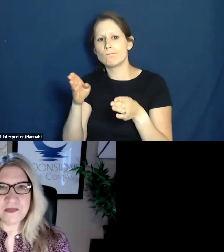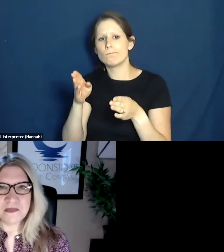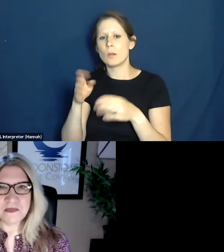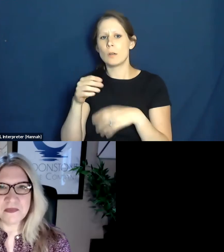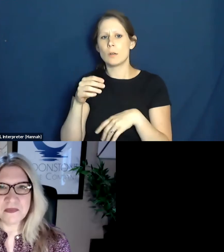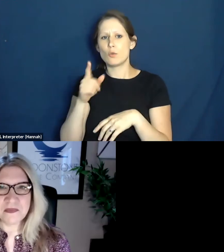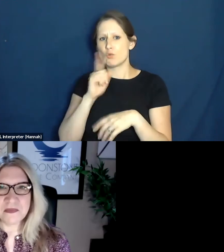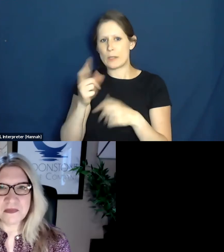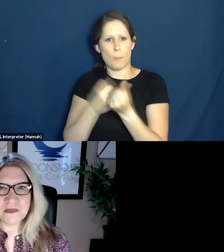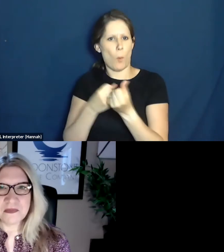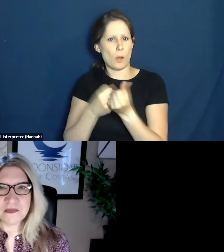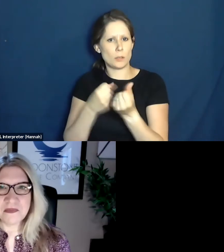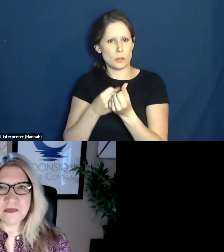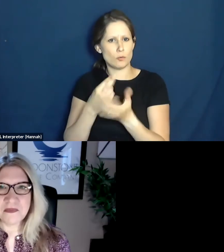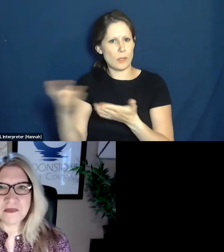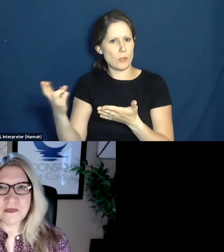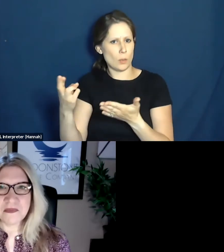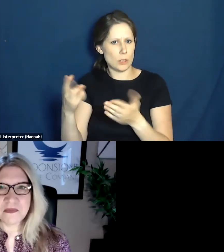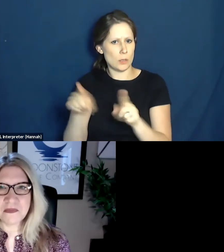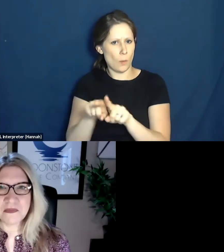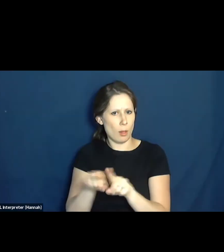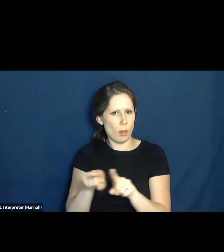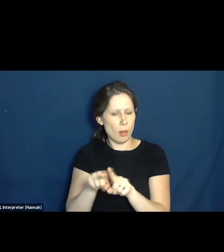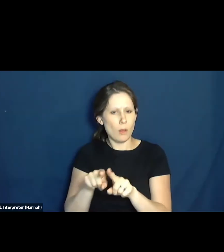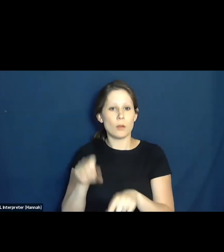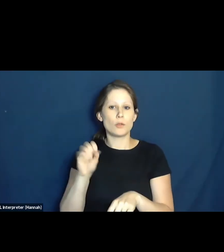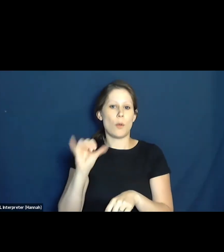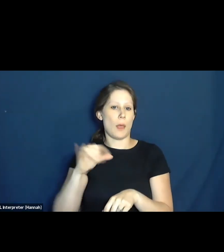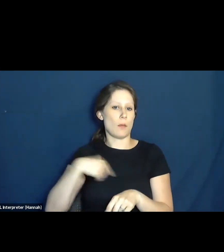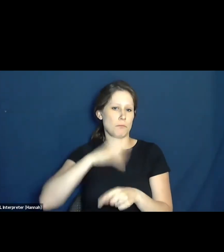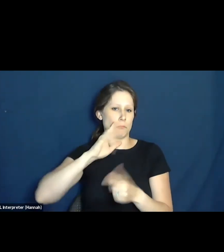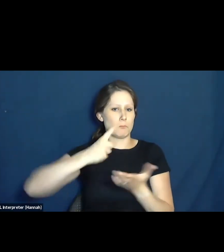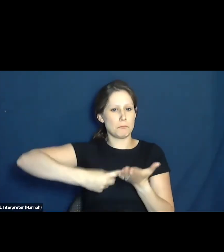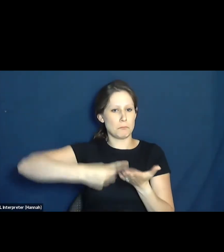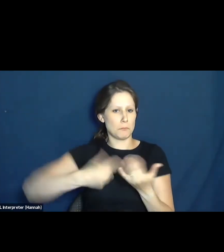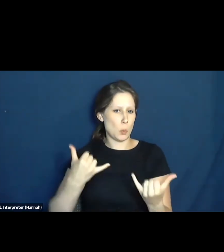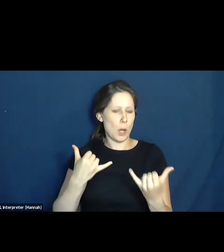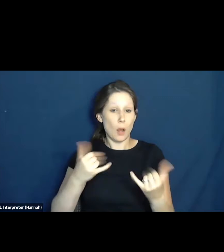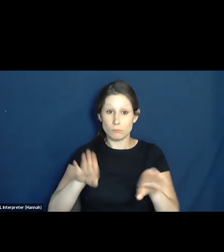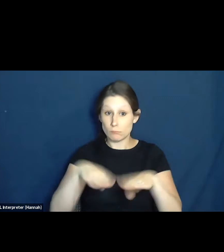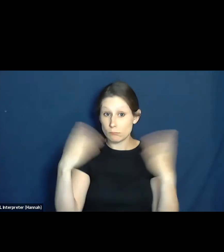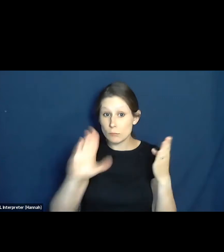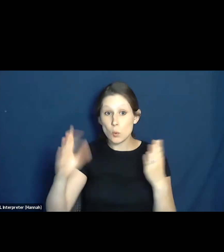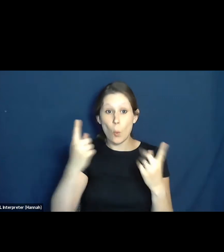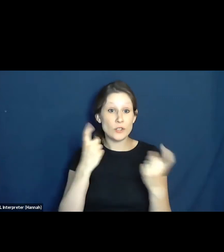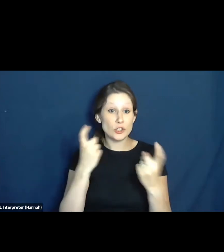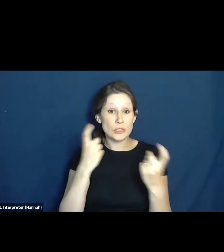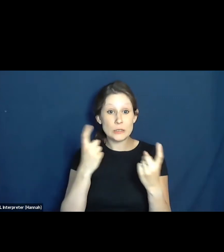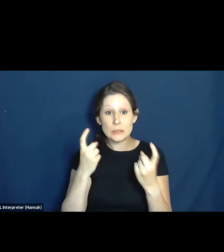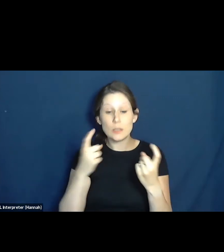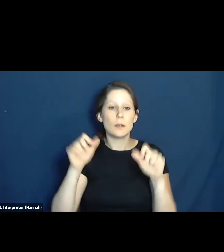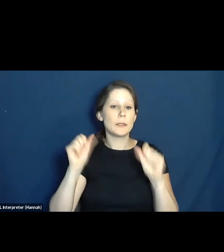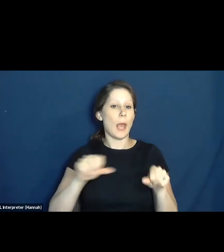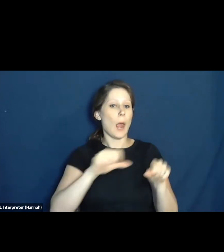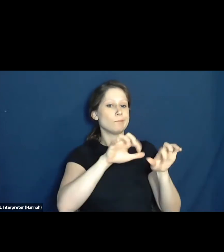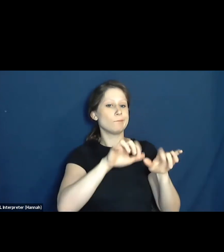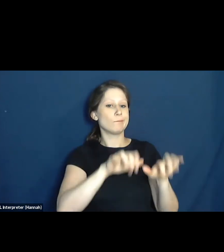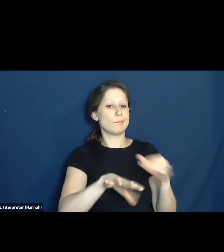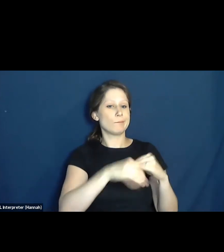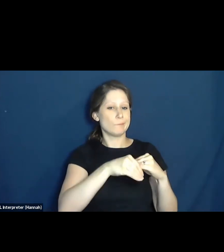support to us. I'm open to your questions and there's a place to put them in on the site